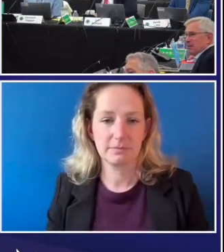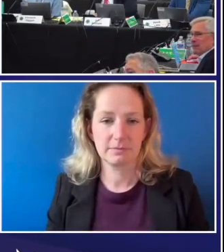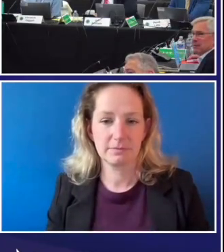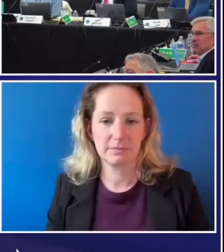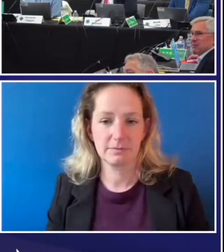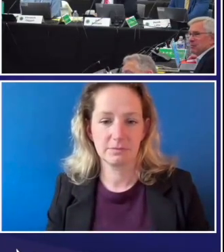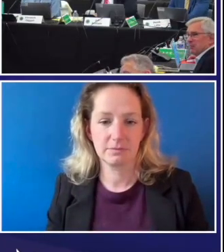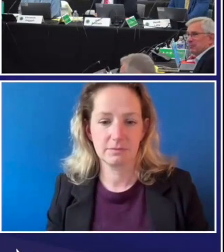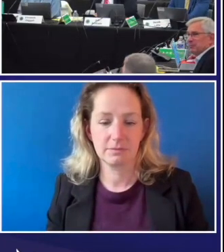It's...